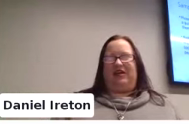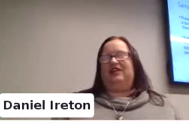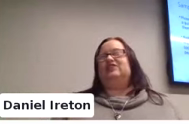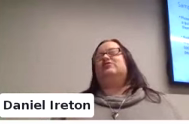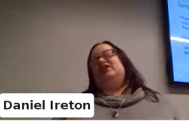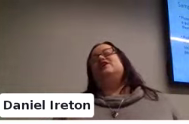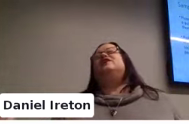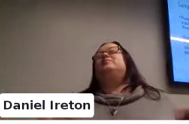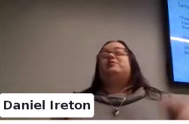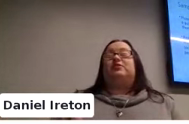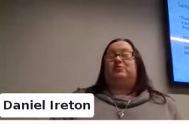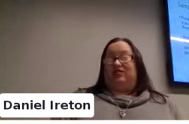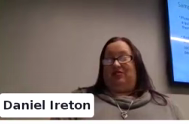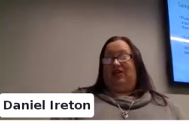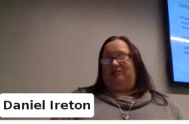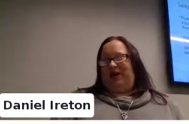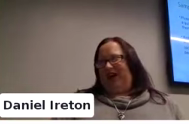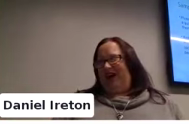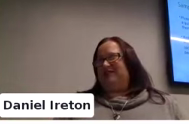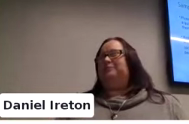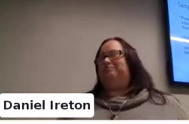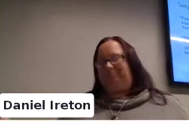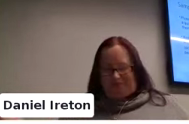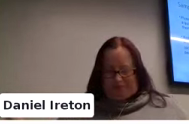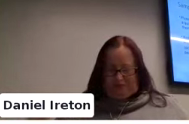We've created tactile tokens to so that more people can enjoy back stabbing and intrigue.